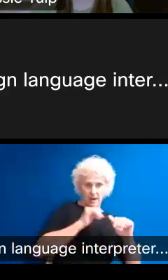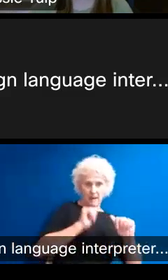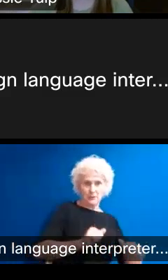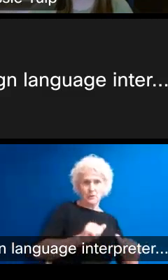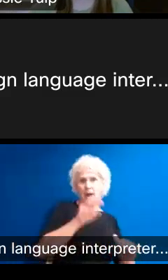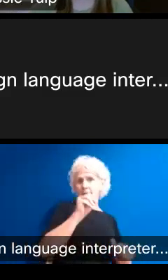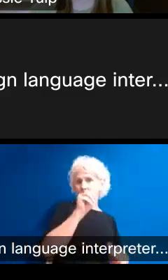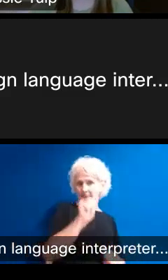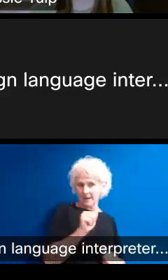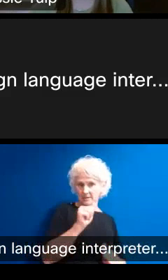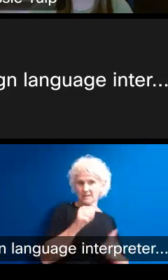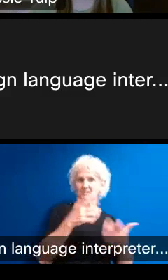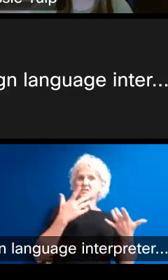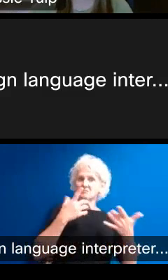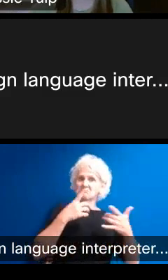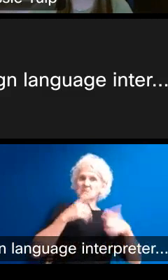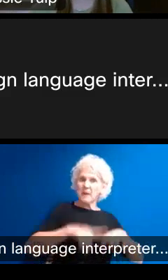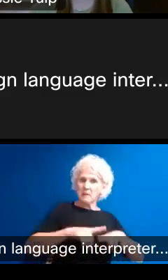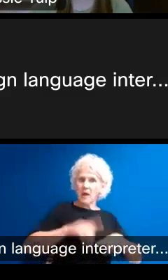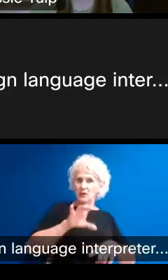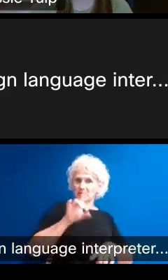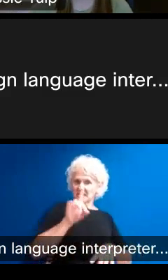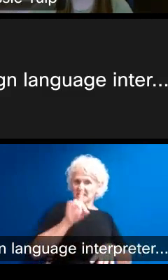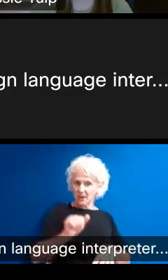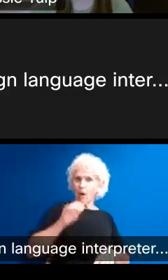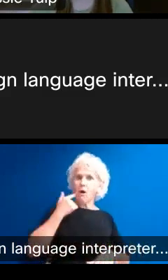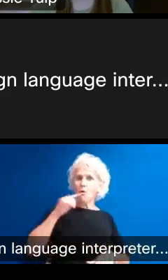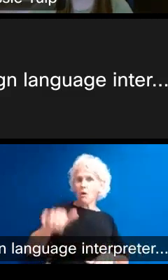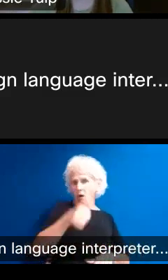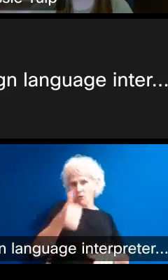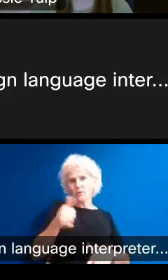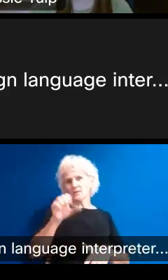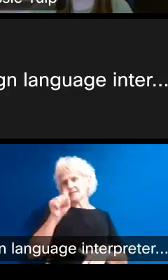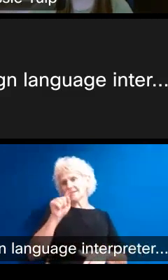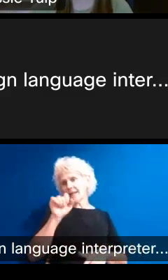based on a disability or other eligibility status; be certified disabled by Social